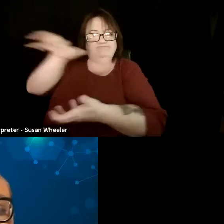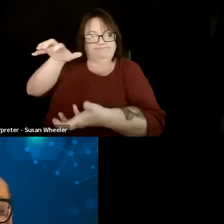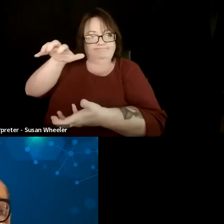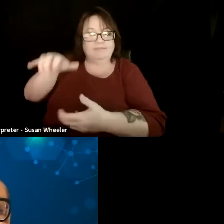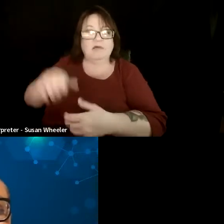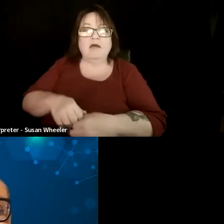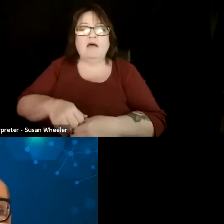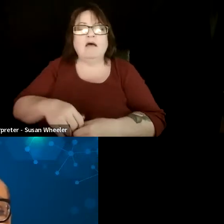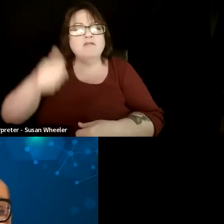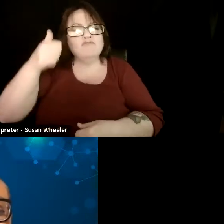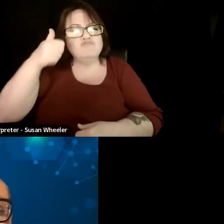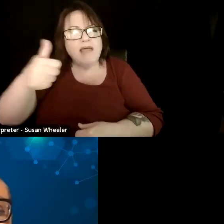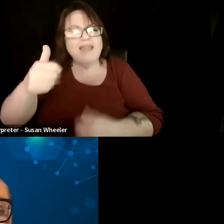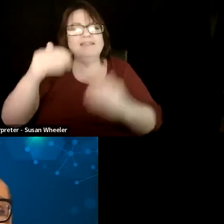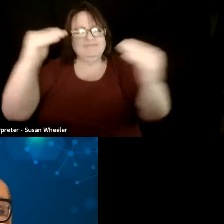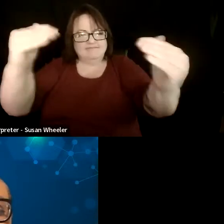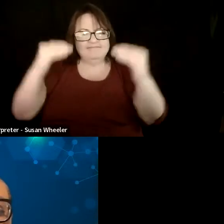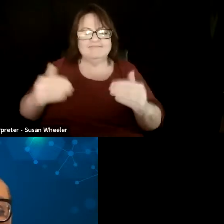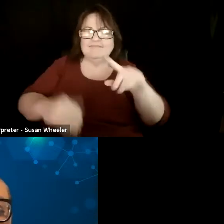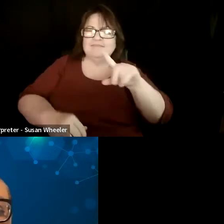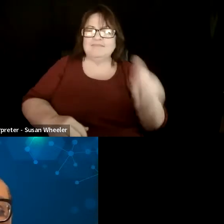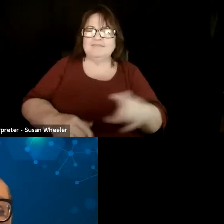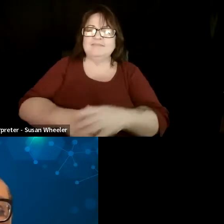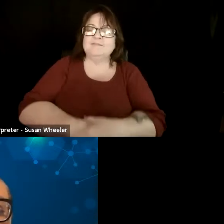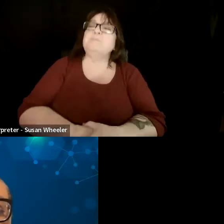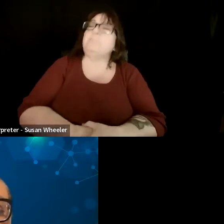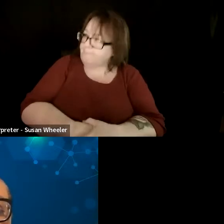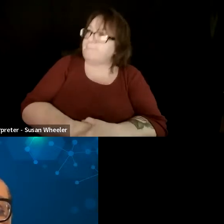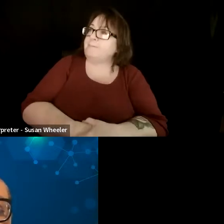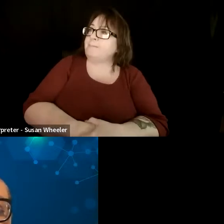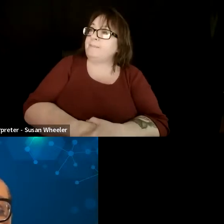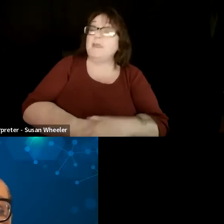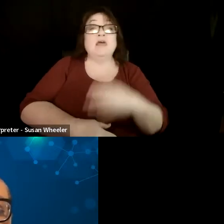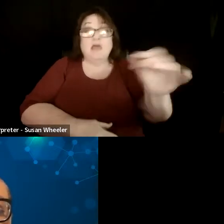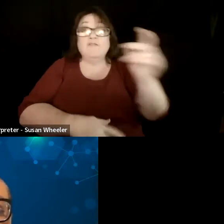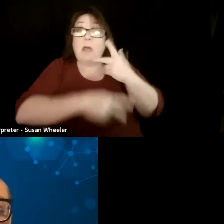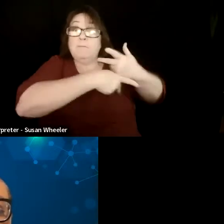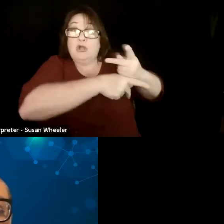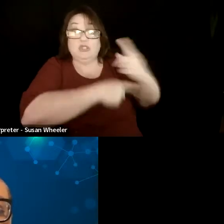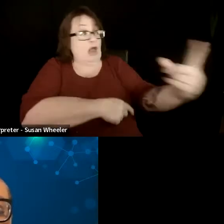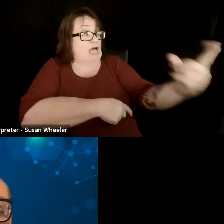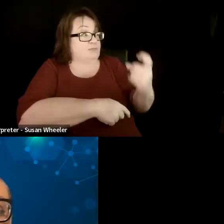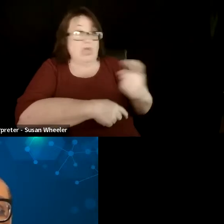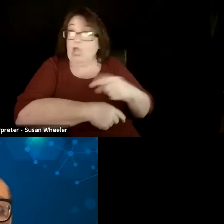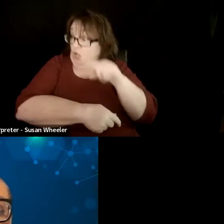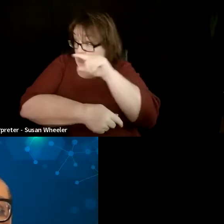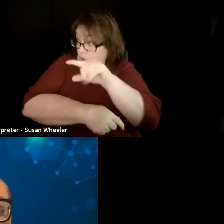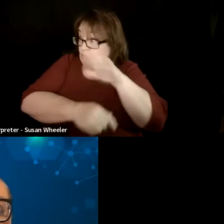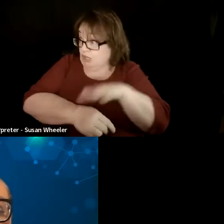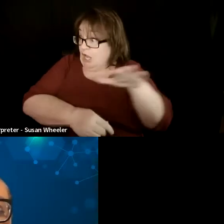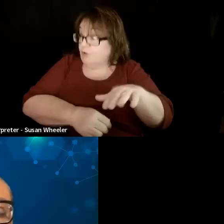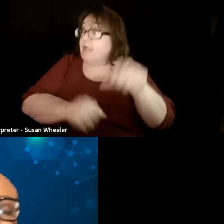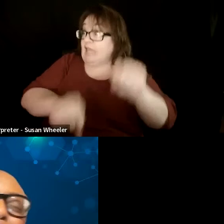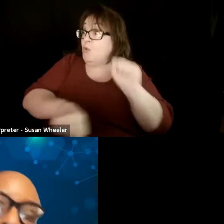All right, next question. What should I do if a producer asks if my child can work beyond curfew?